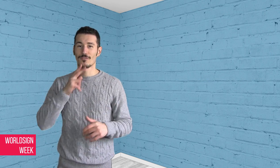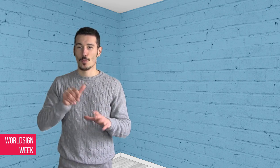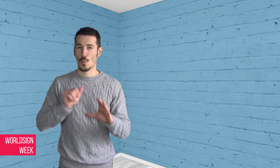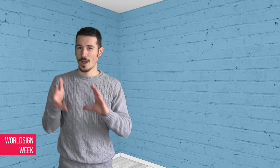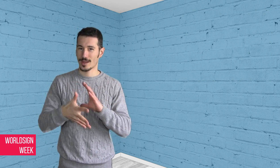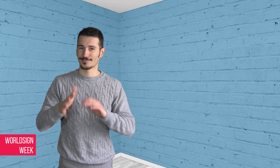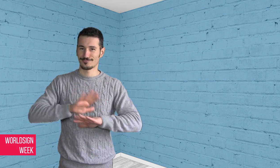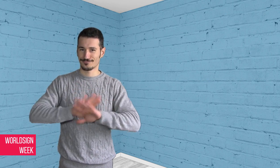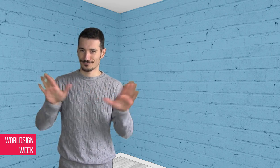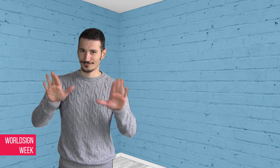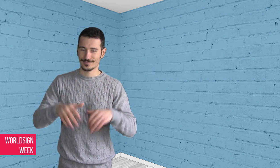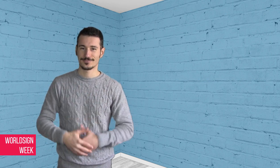That’s it for DeafWire!